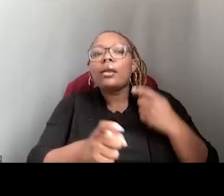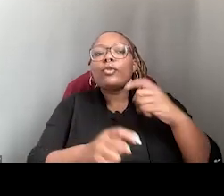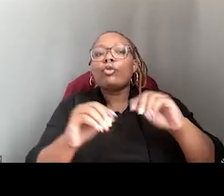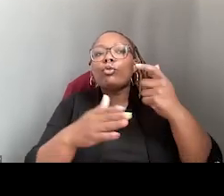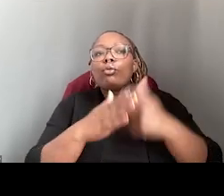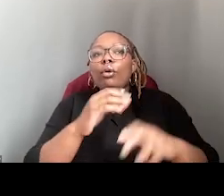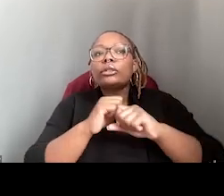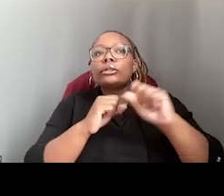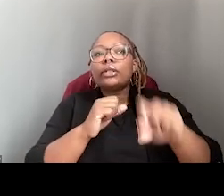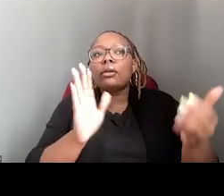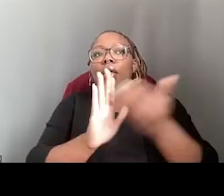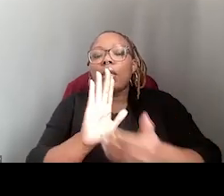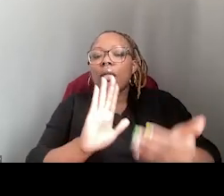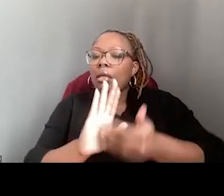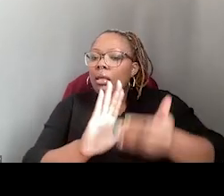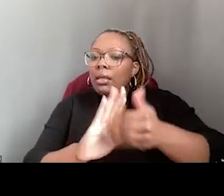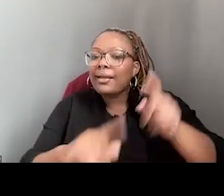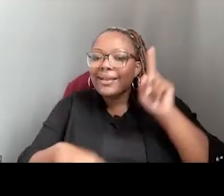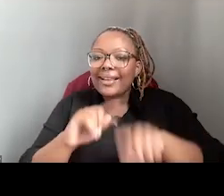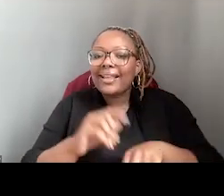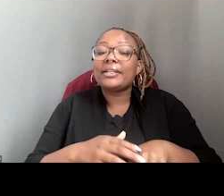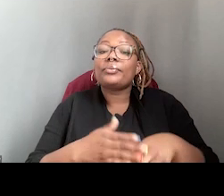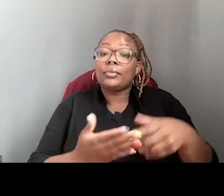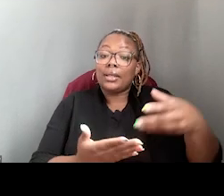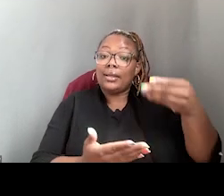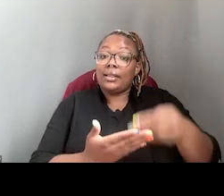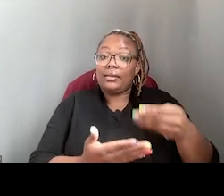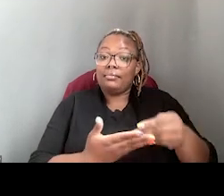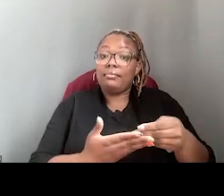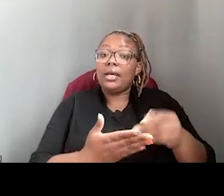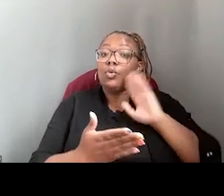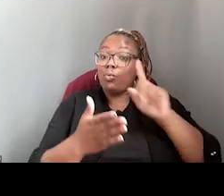Those funds actually will cancel and will eventually have to go back to the Treasury.